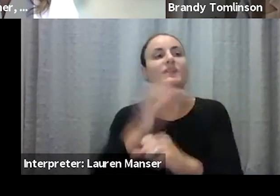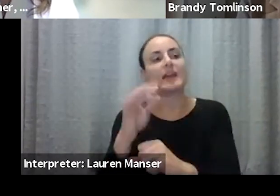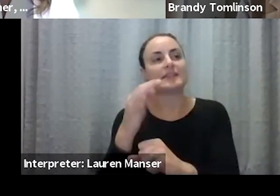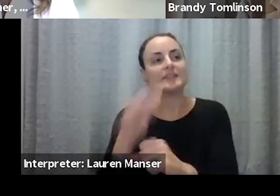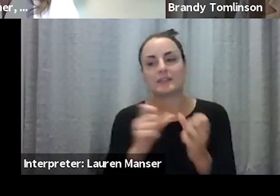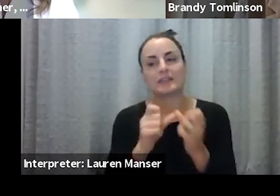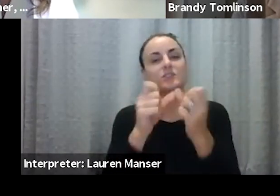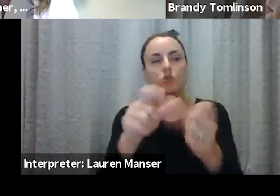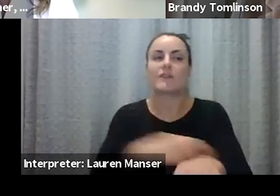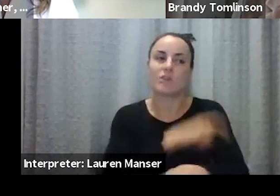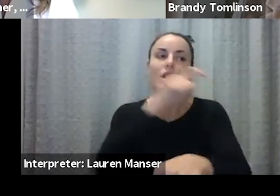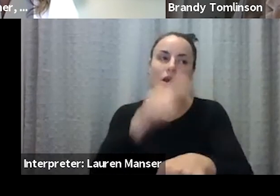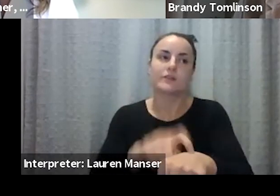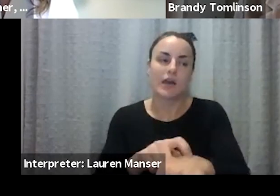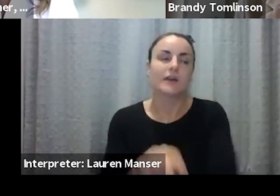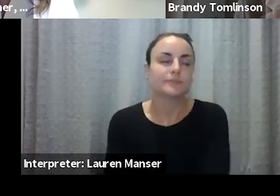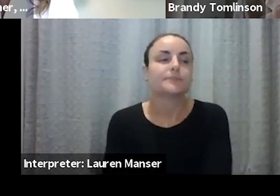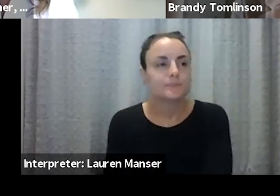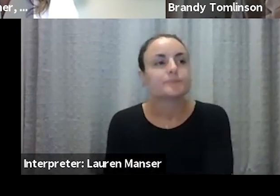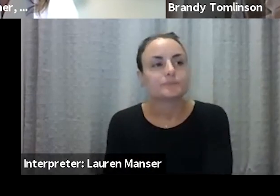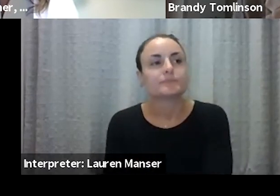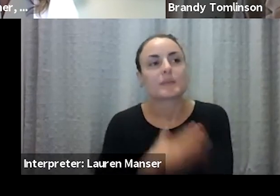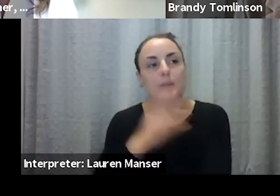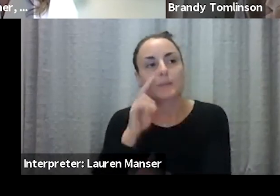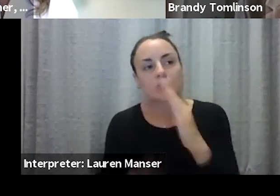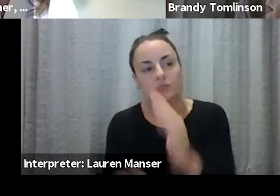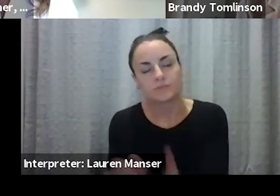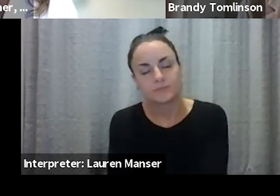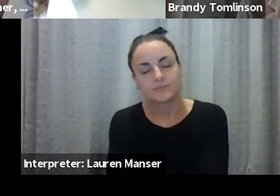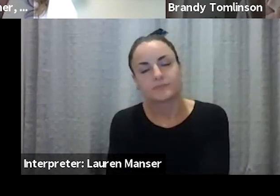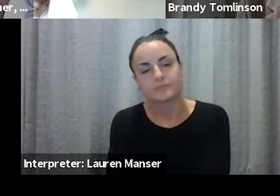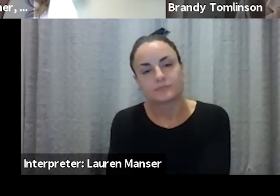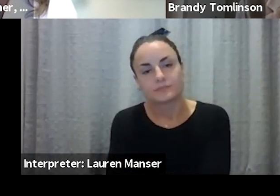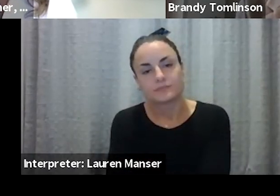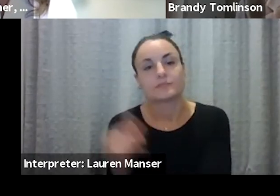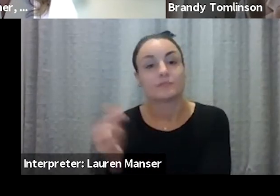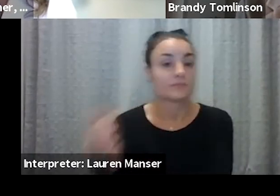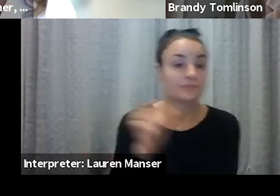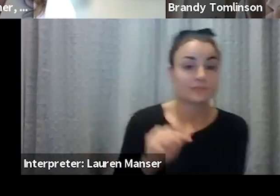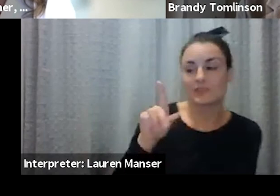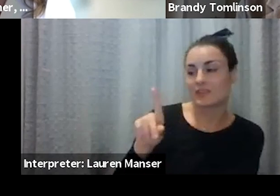that we are helping people accommodate. That's right, there's still so much that's unknown,